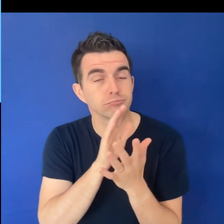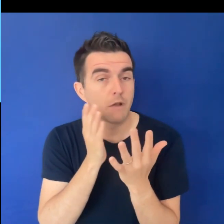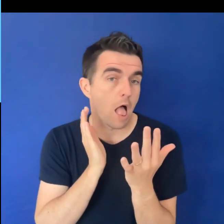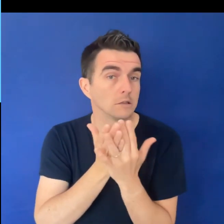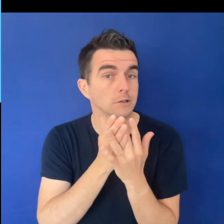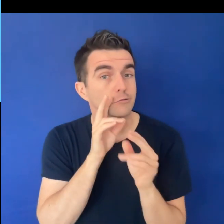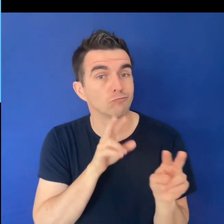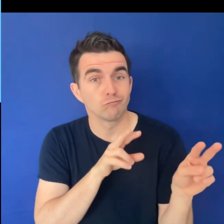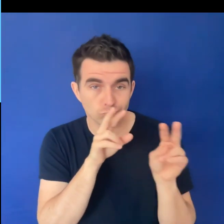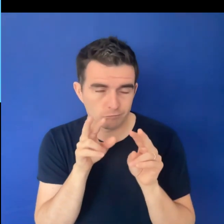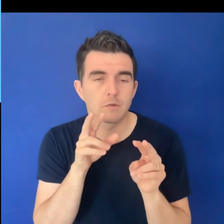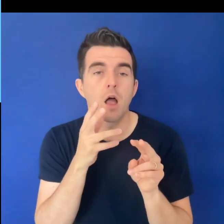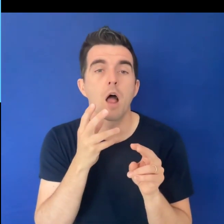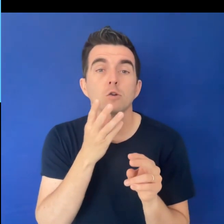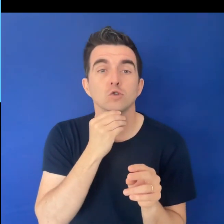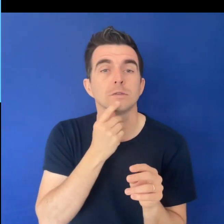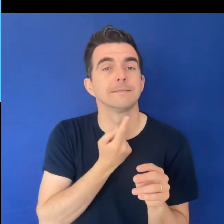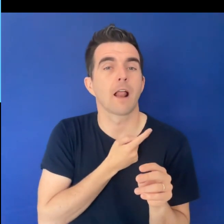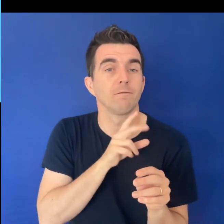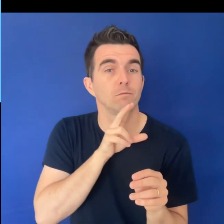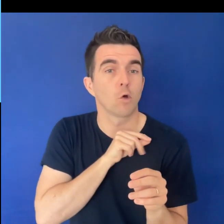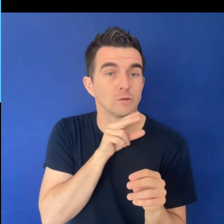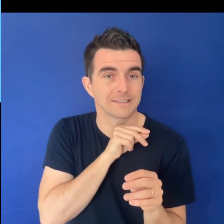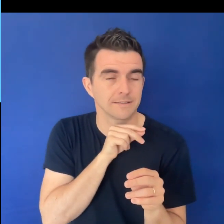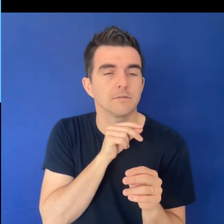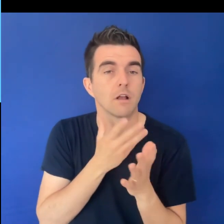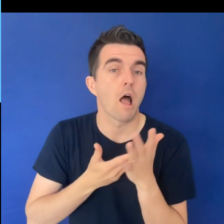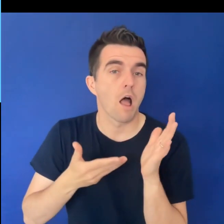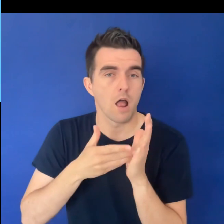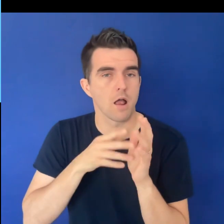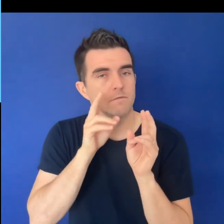and when using self-voicing mode, additional visual narration is added.